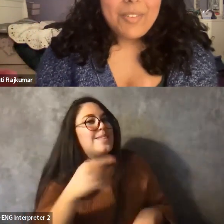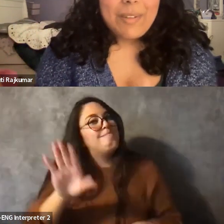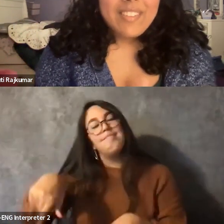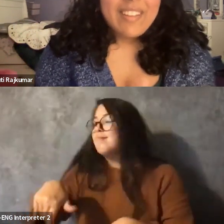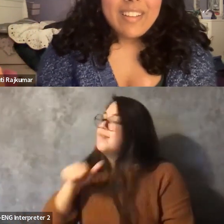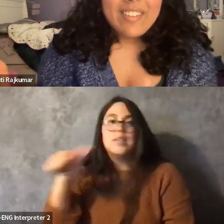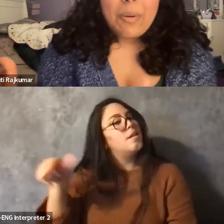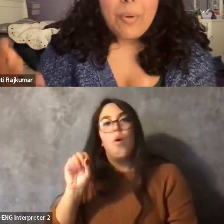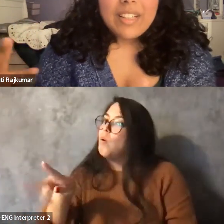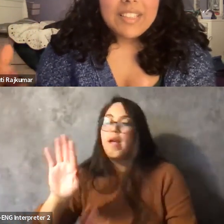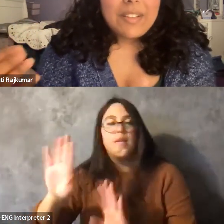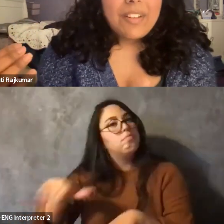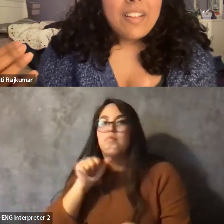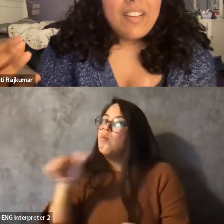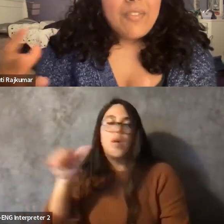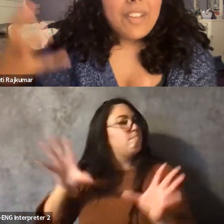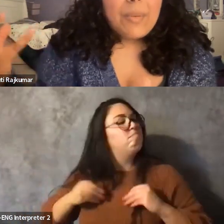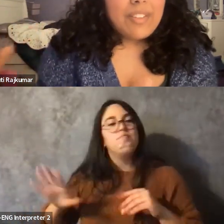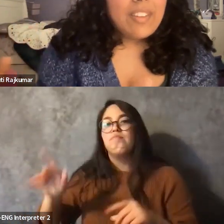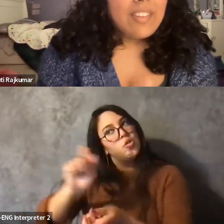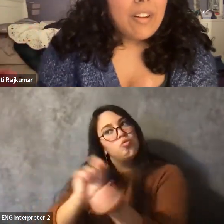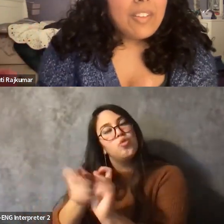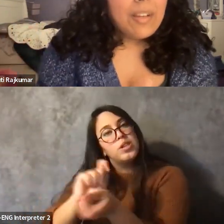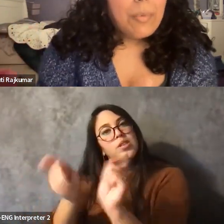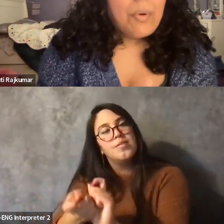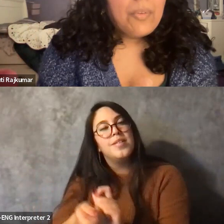was about aesthetics, you know, wanting to fit you into this non-disabled mold.